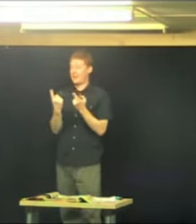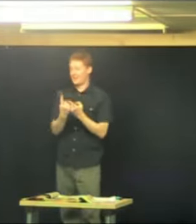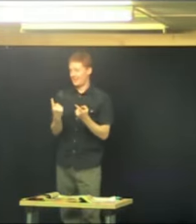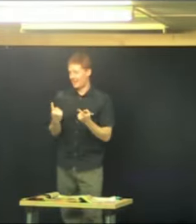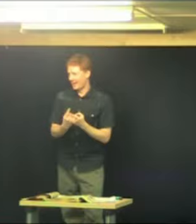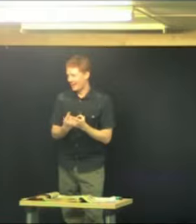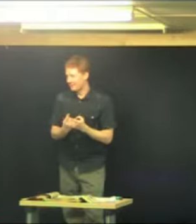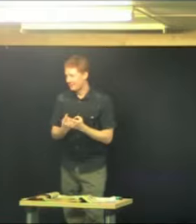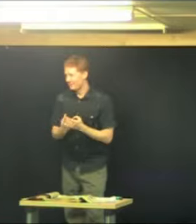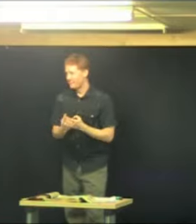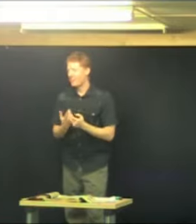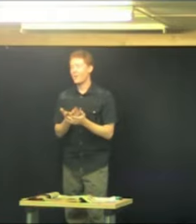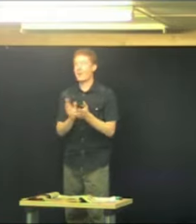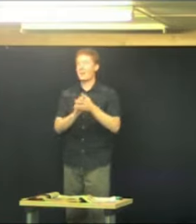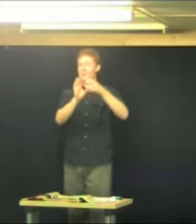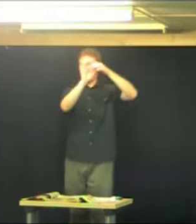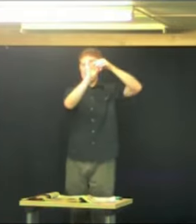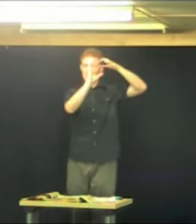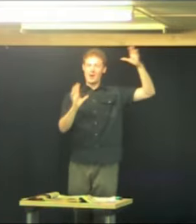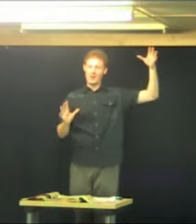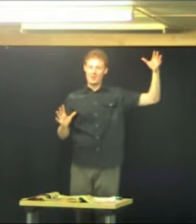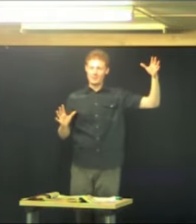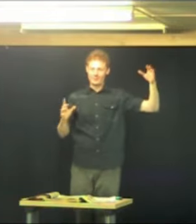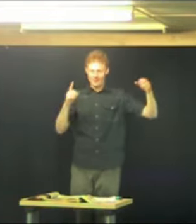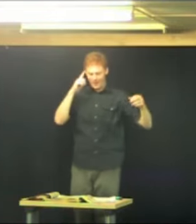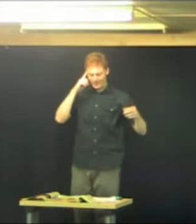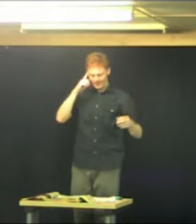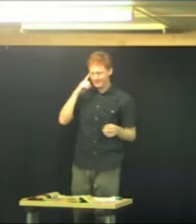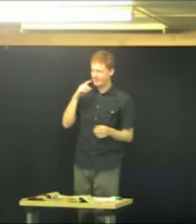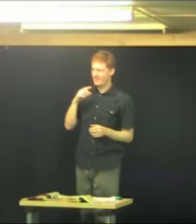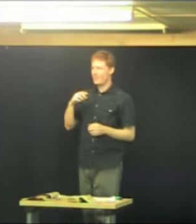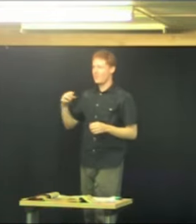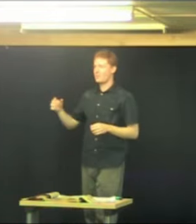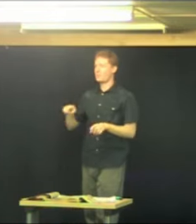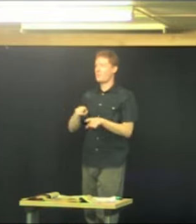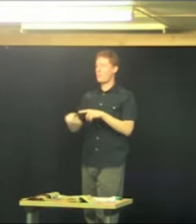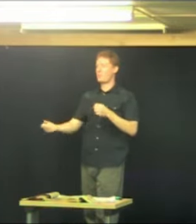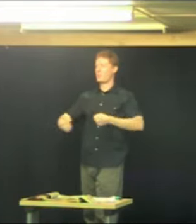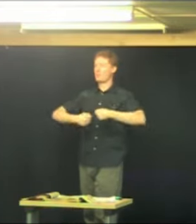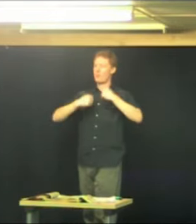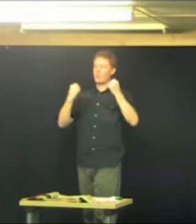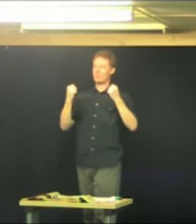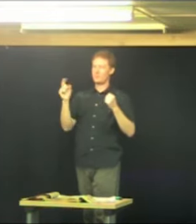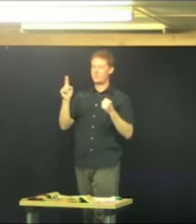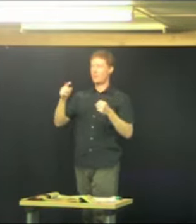My last point of how to end your relationship with God I believe is the most powerful of all